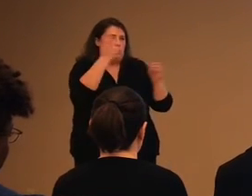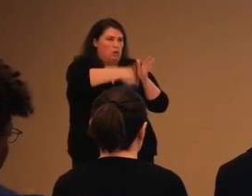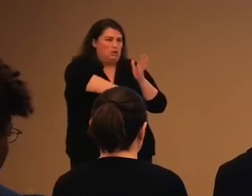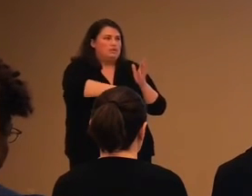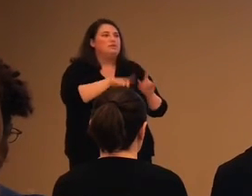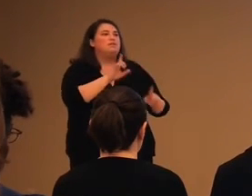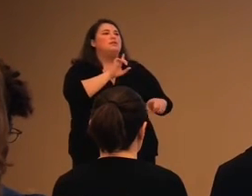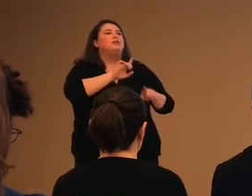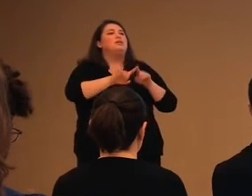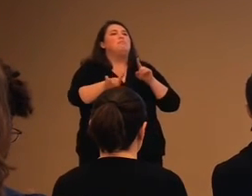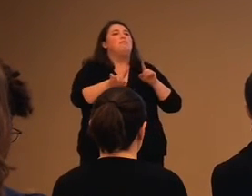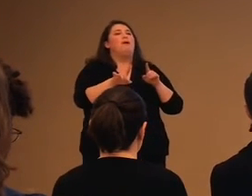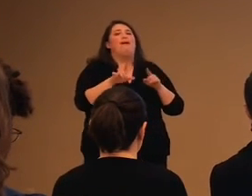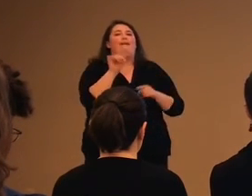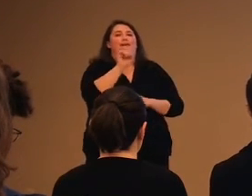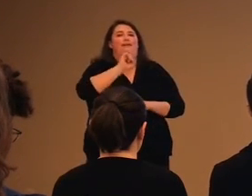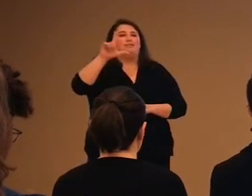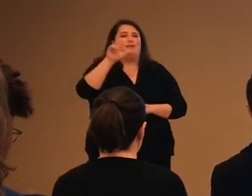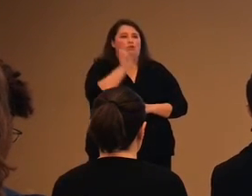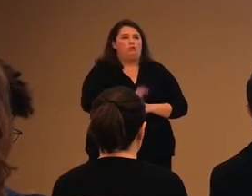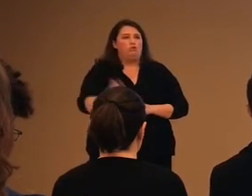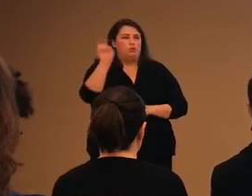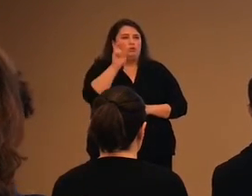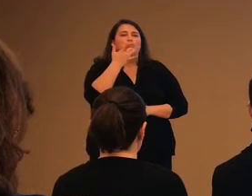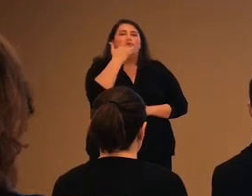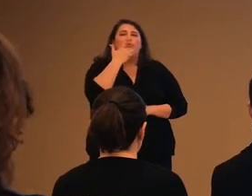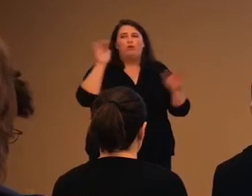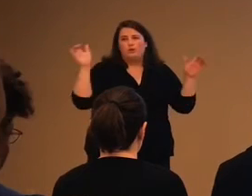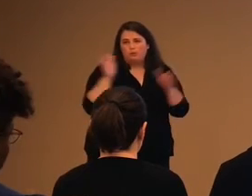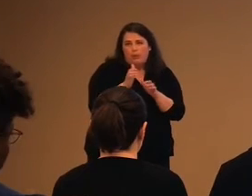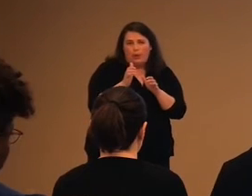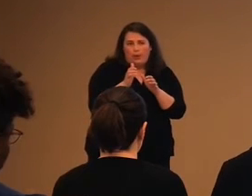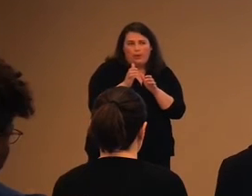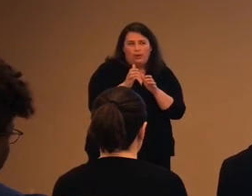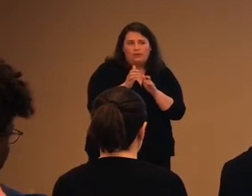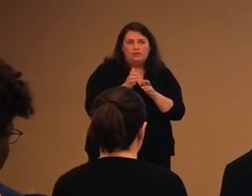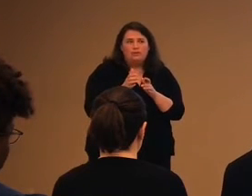Sold out we like to keep them small we like to keep them with only 15 people max